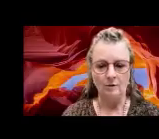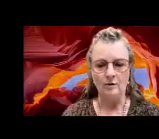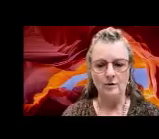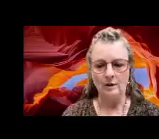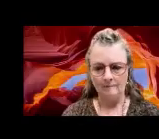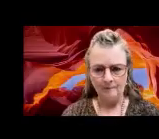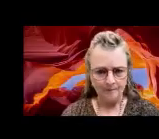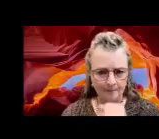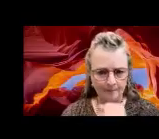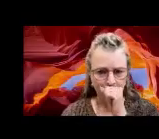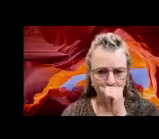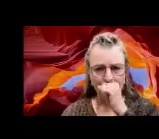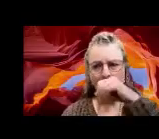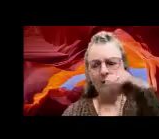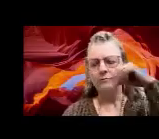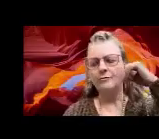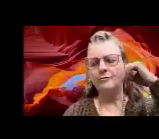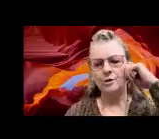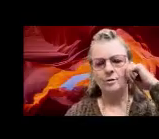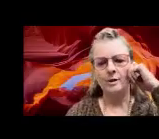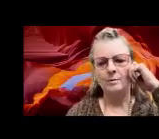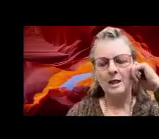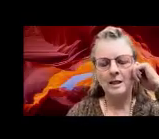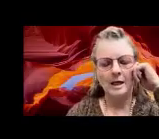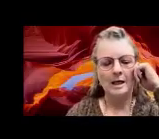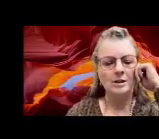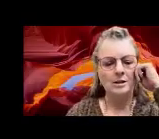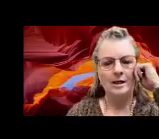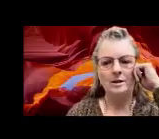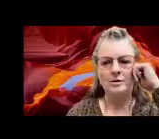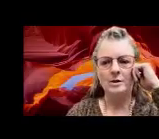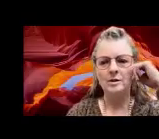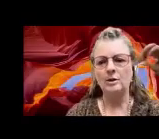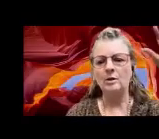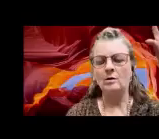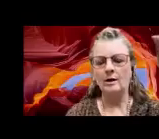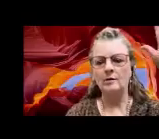girls. For sure, the median age at diagnosis. We don't have